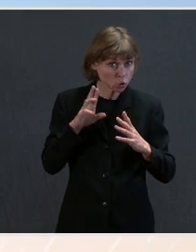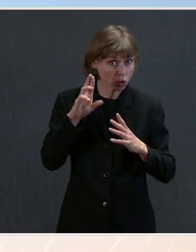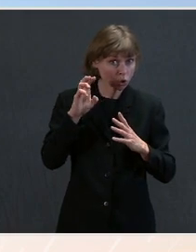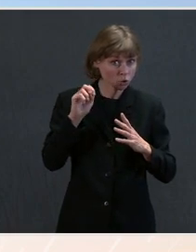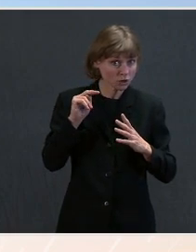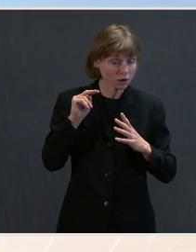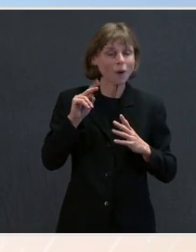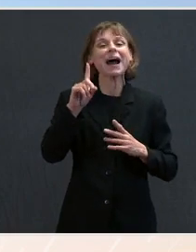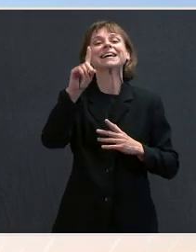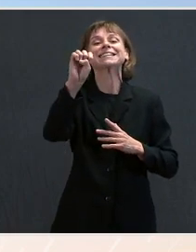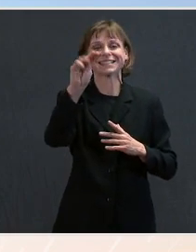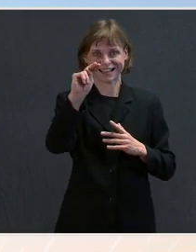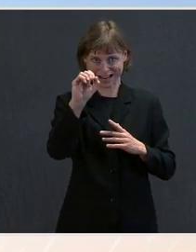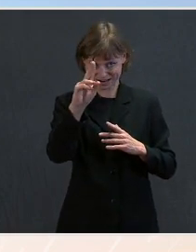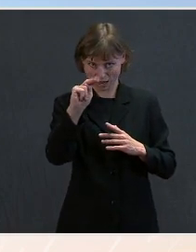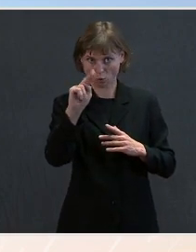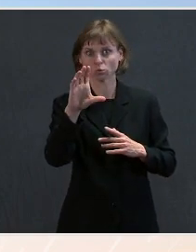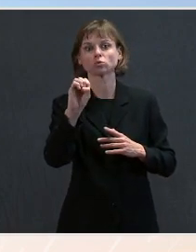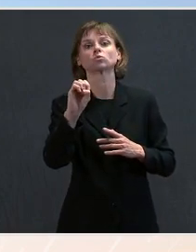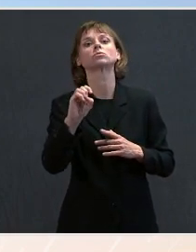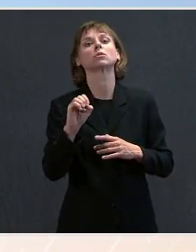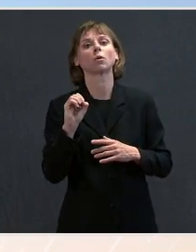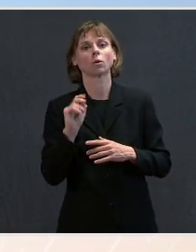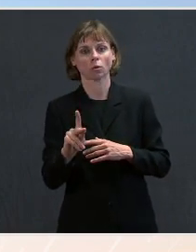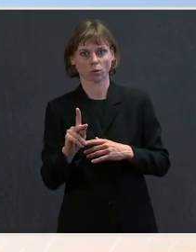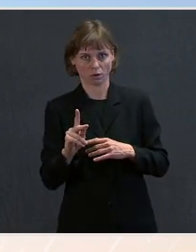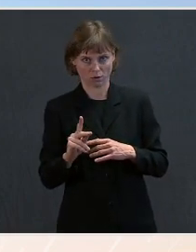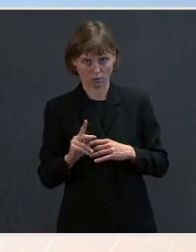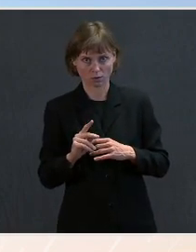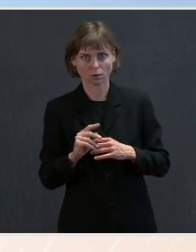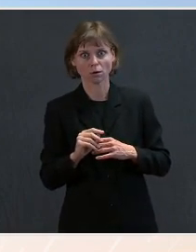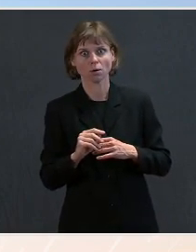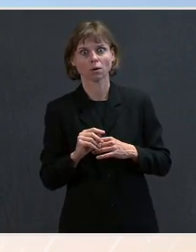Ms. Psaki: Denounce it. Denounce it. Okay. The Press: Yes. He claimed that the "comfort women"